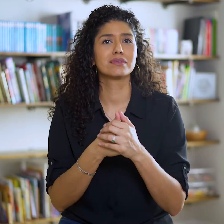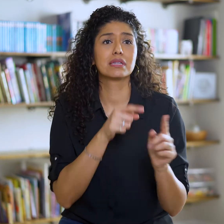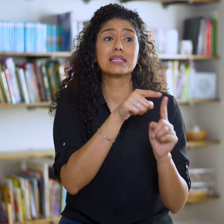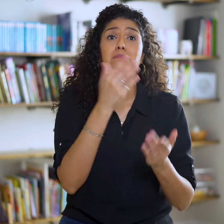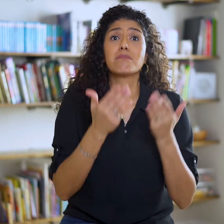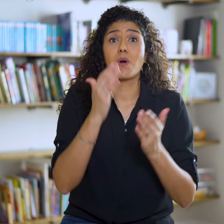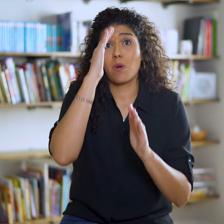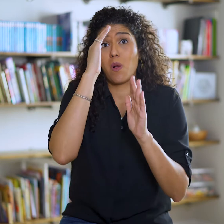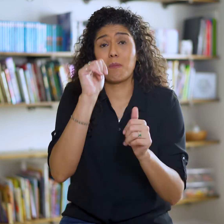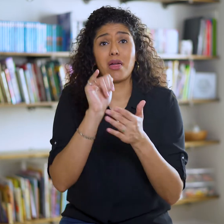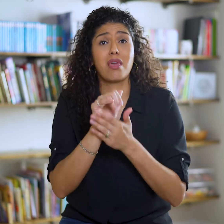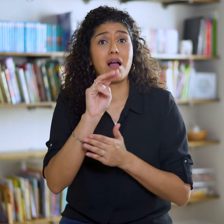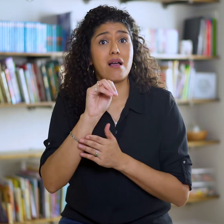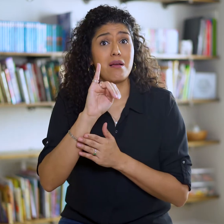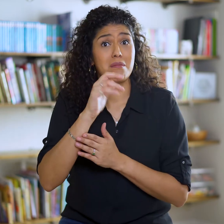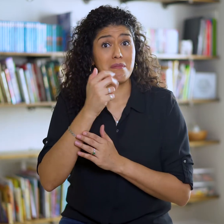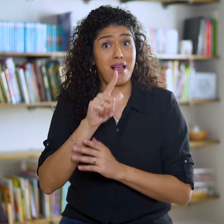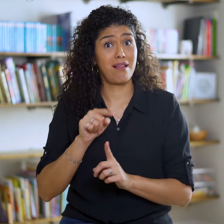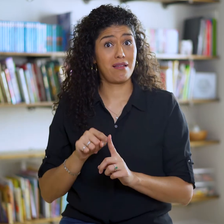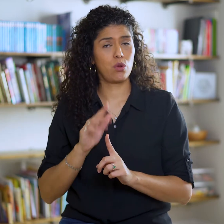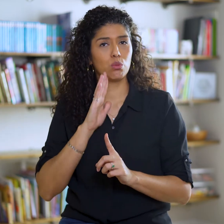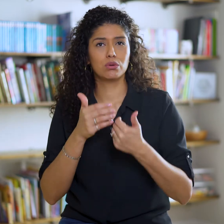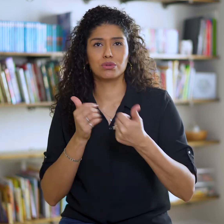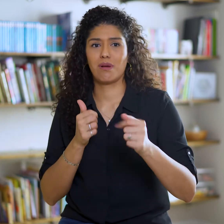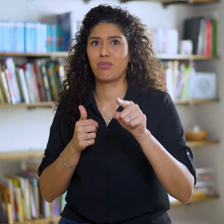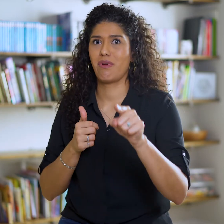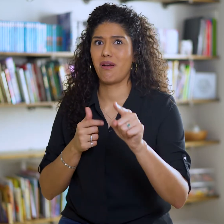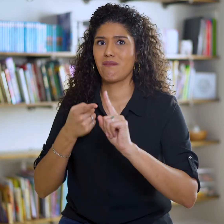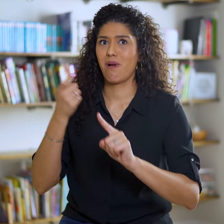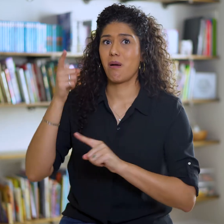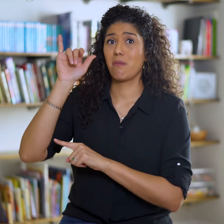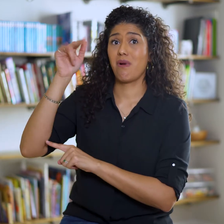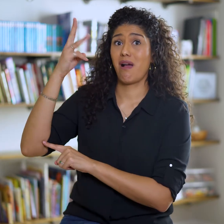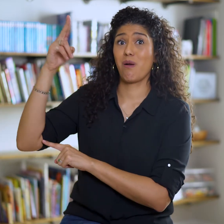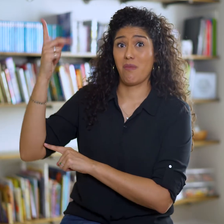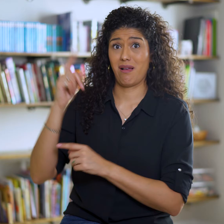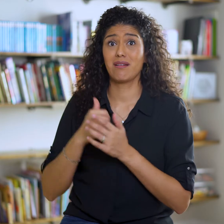Saul may hope that Michal will lead David away from YHWH,